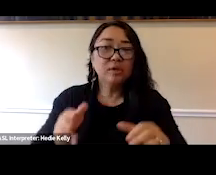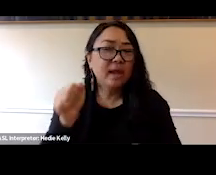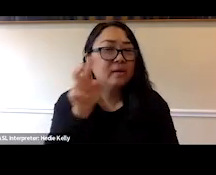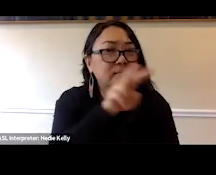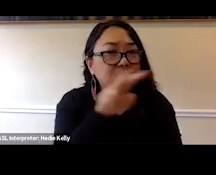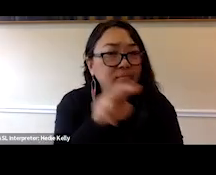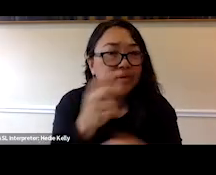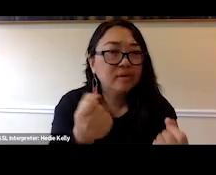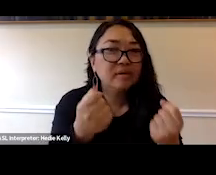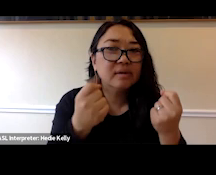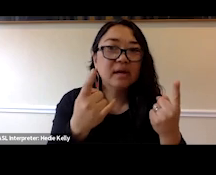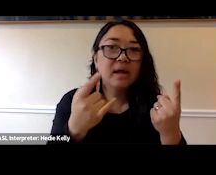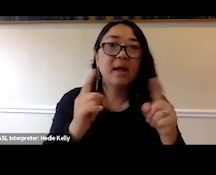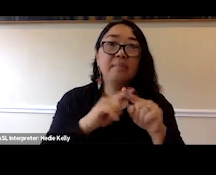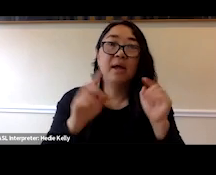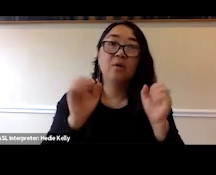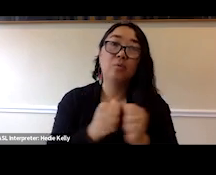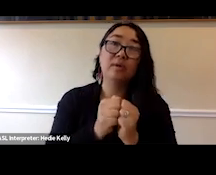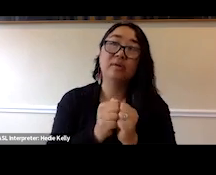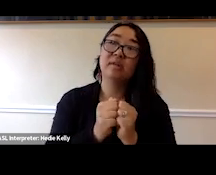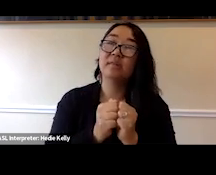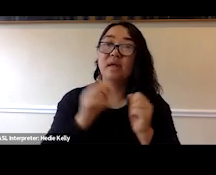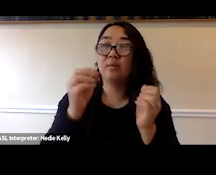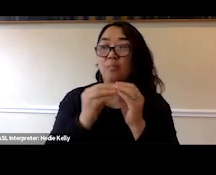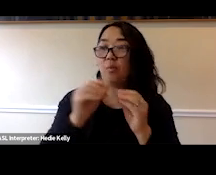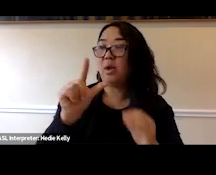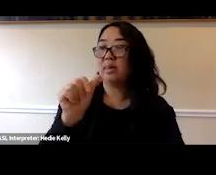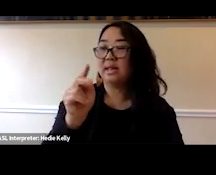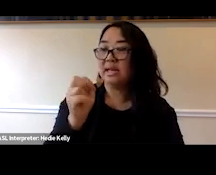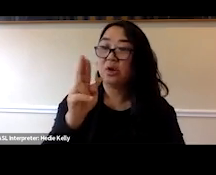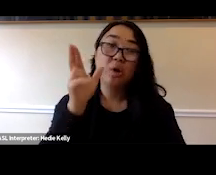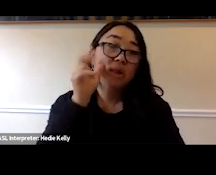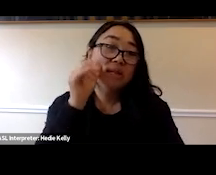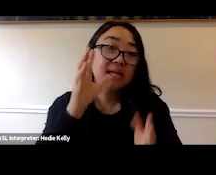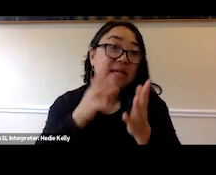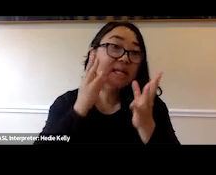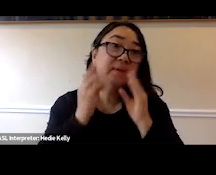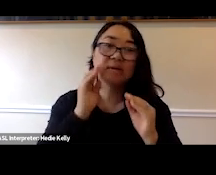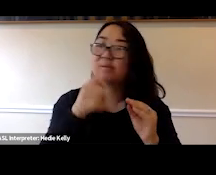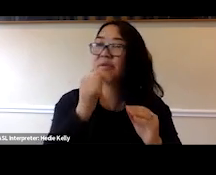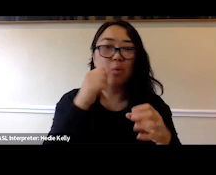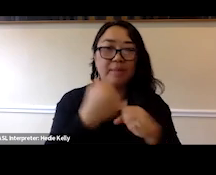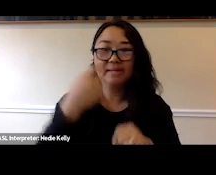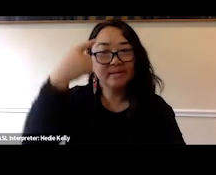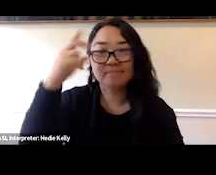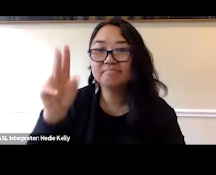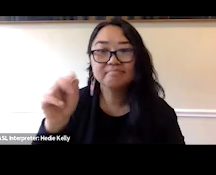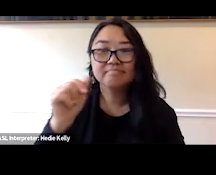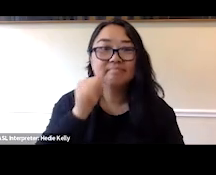in a linear listening experience, this isn't going to make any sense. I'll also point out from a color contrast